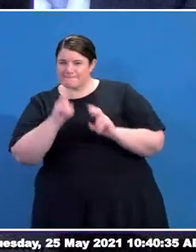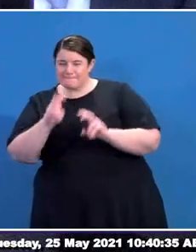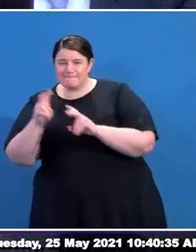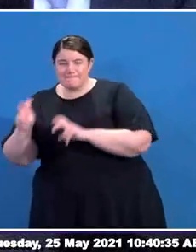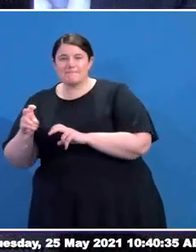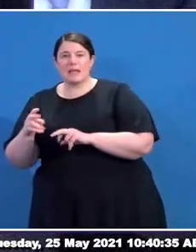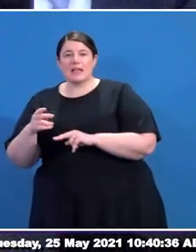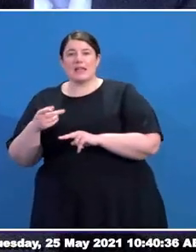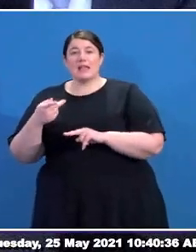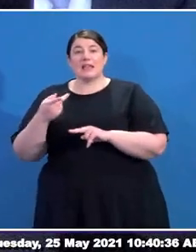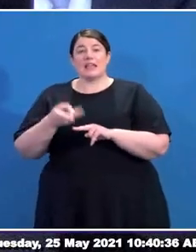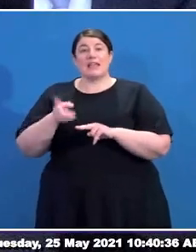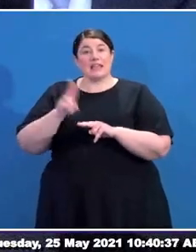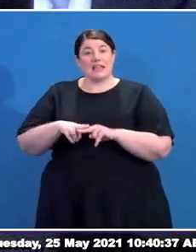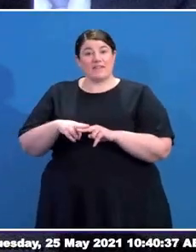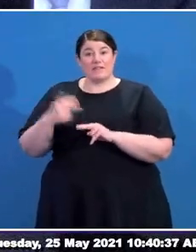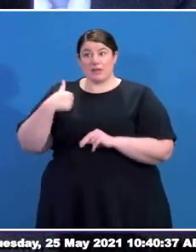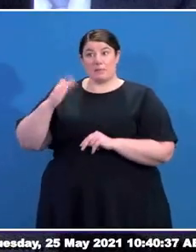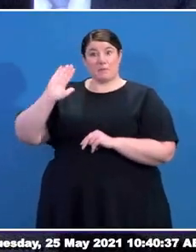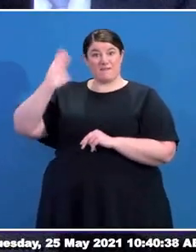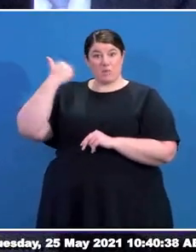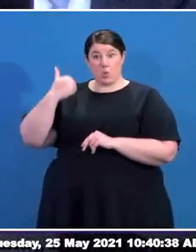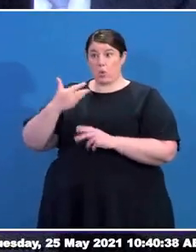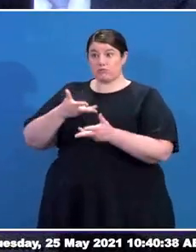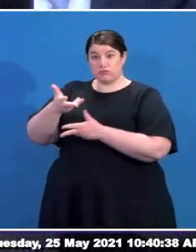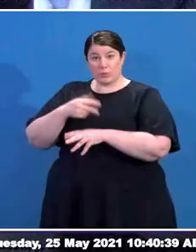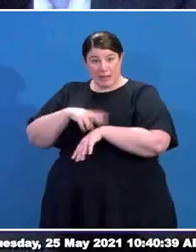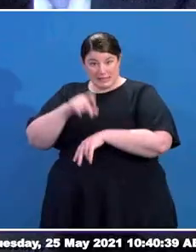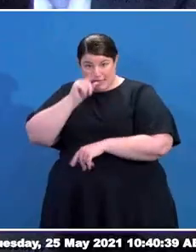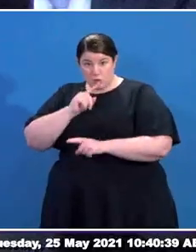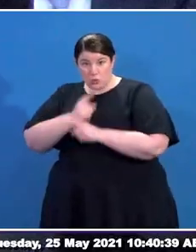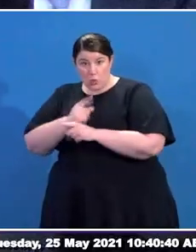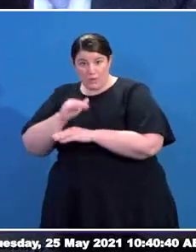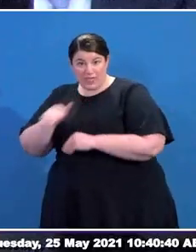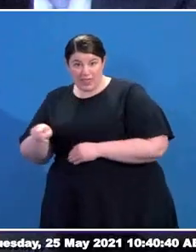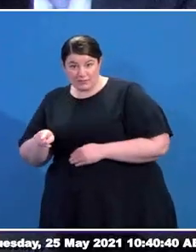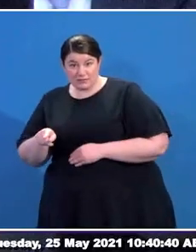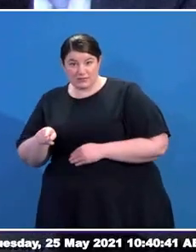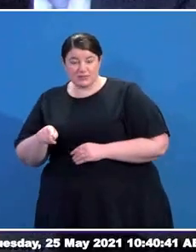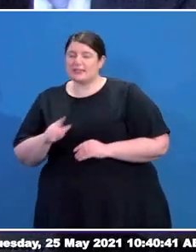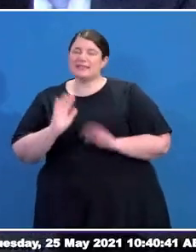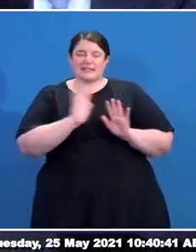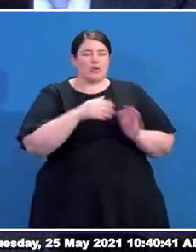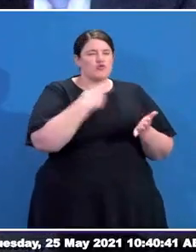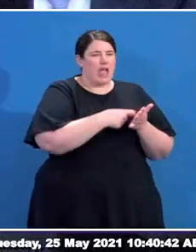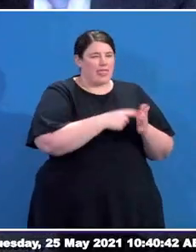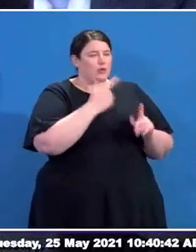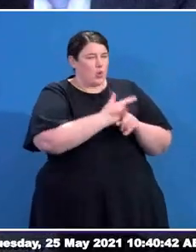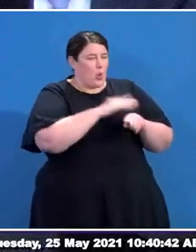about the previous engagement with police. Can I keep you on this topic rather than going back? OK.